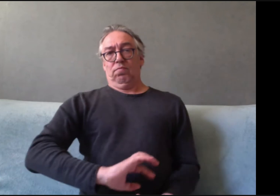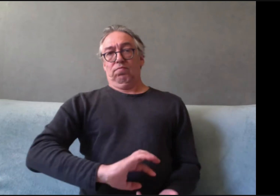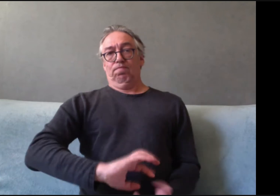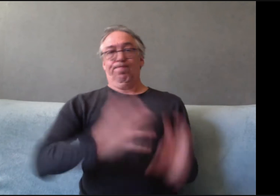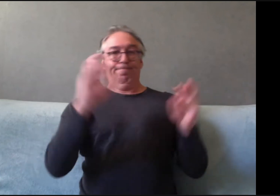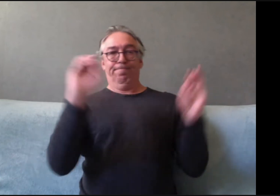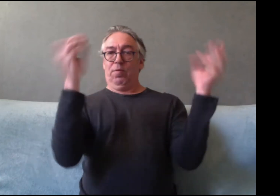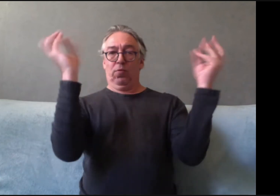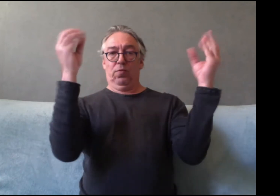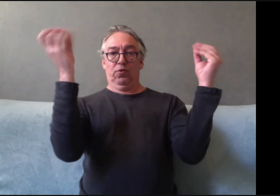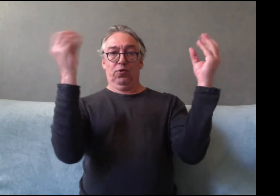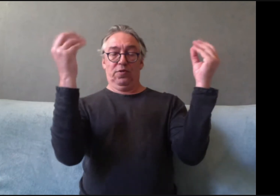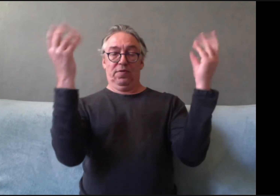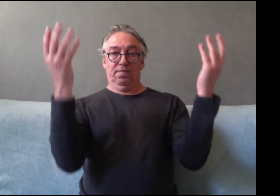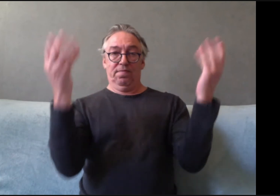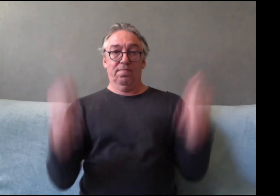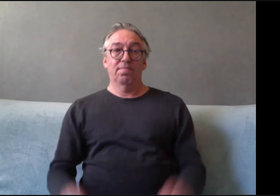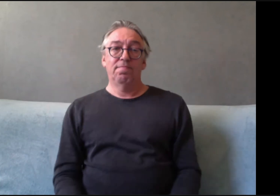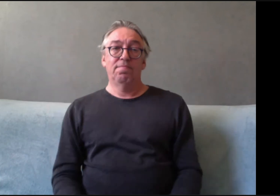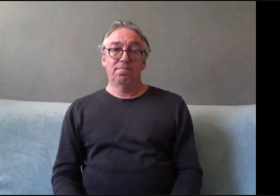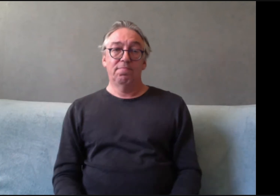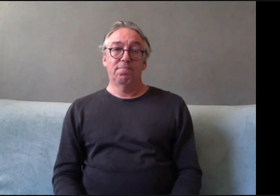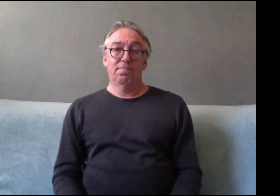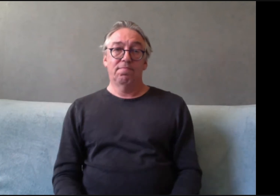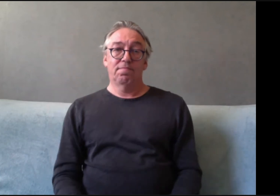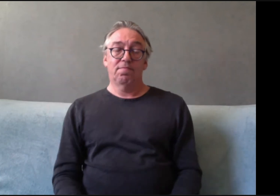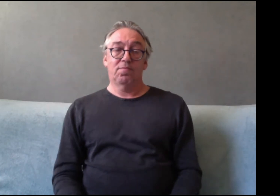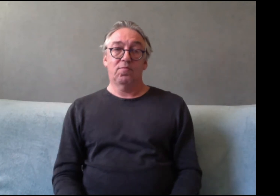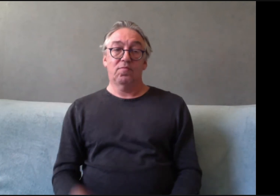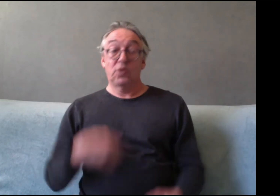Of course we're doing this at the national level but we believe